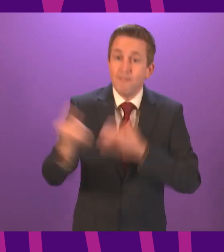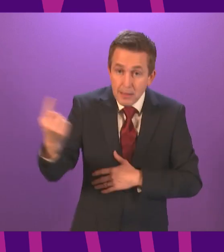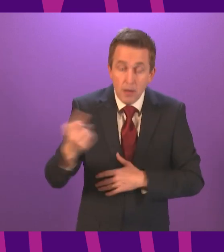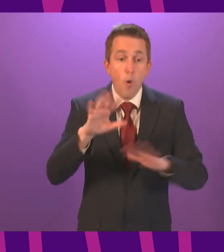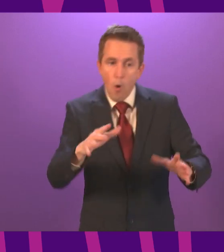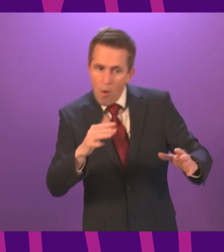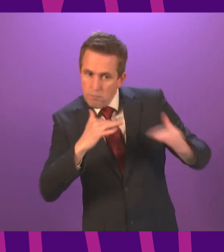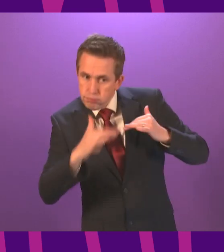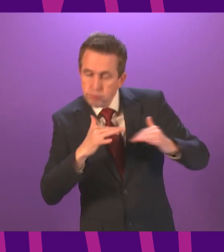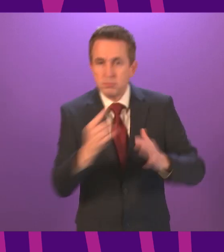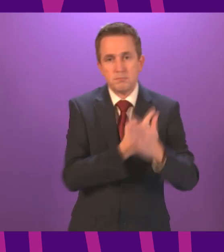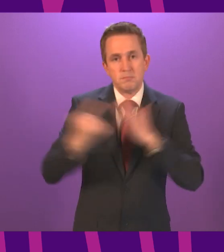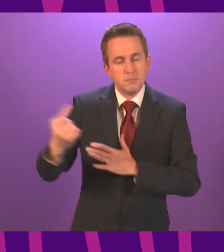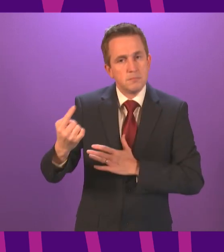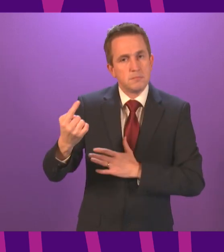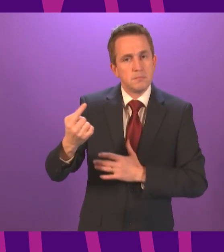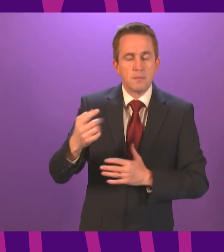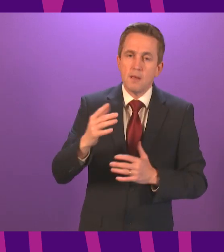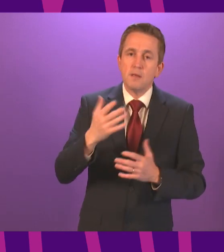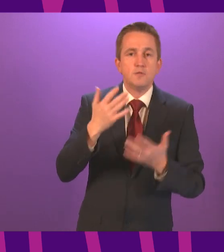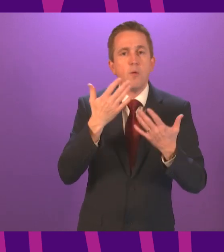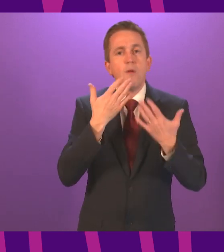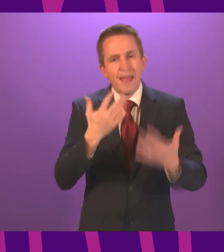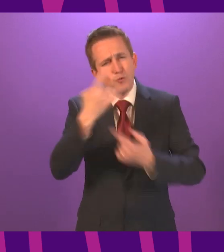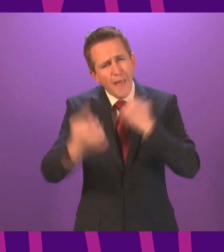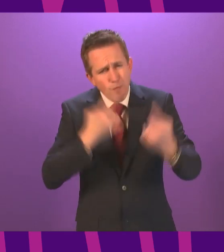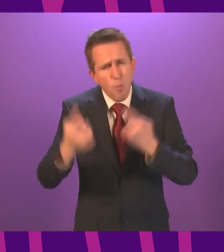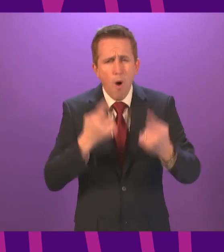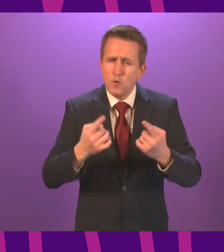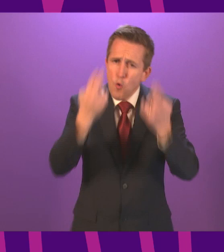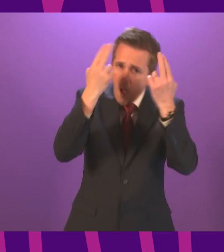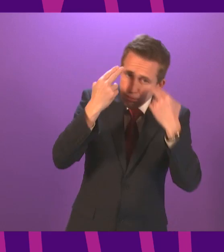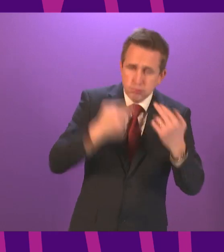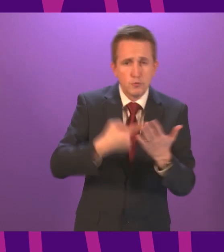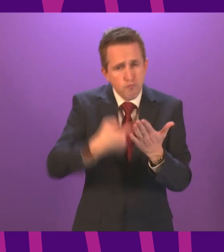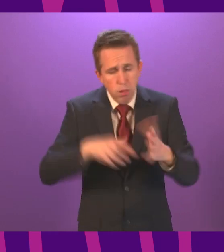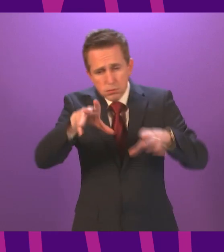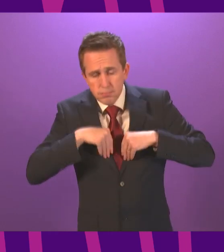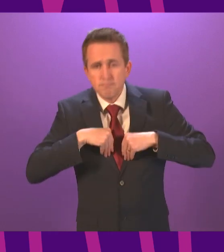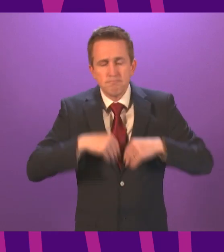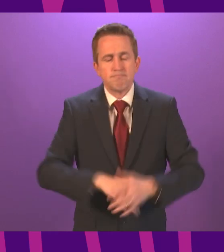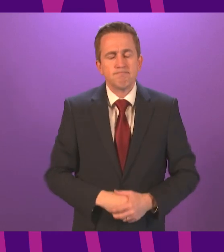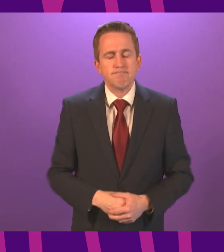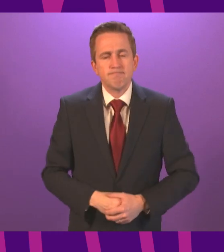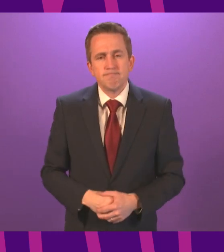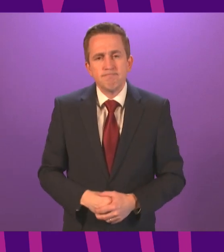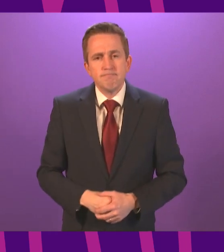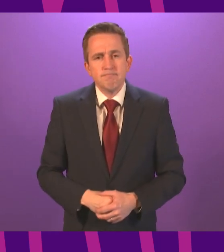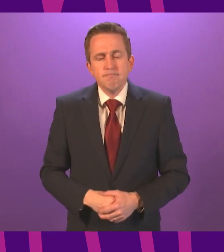symptoms. I again thank everyone who is following all those rules. The Presiding Officer: The First Minister will now take questions.